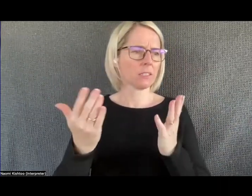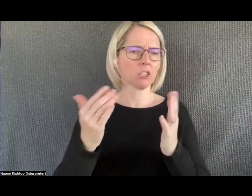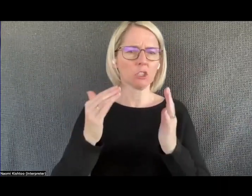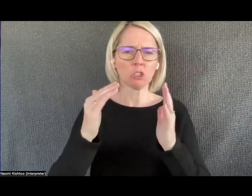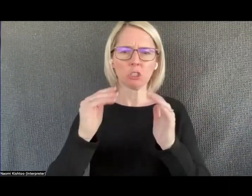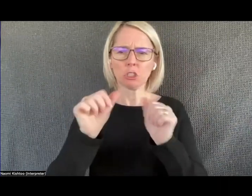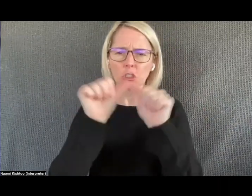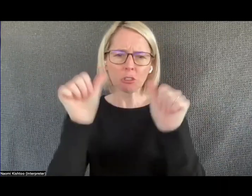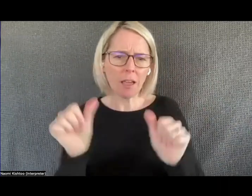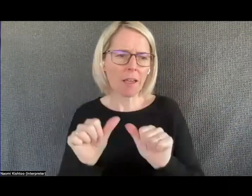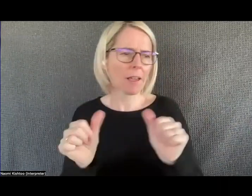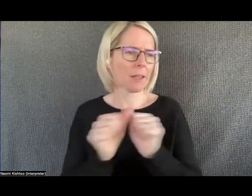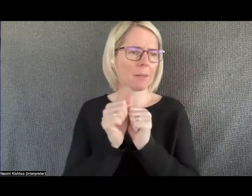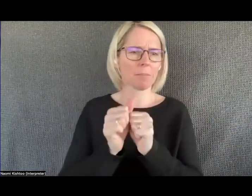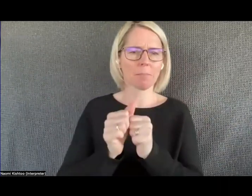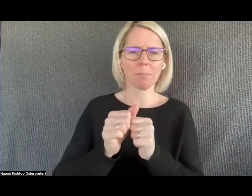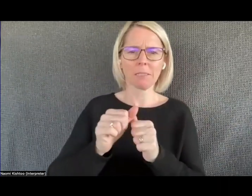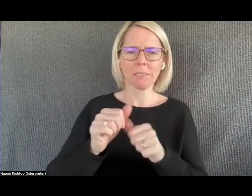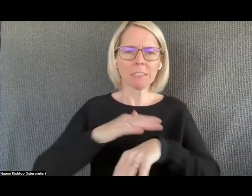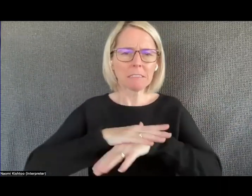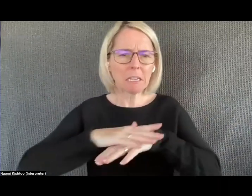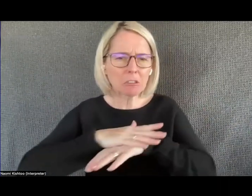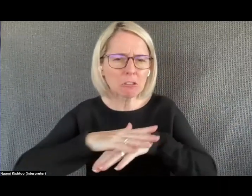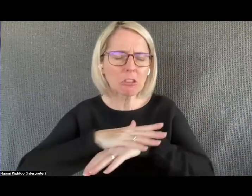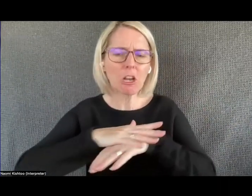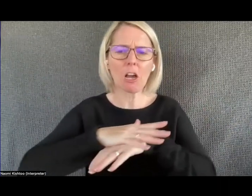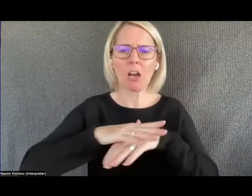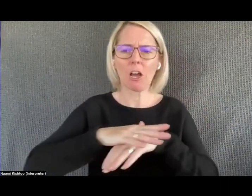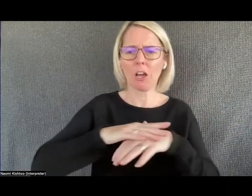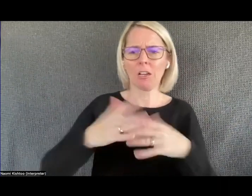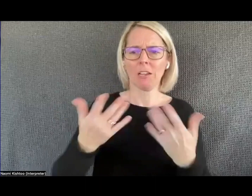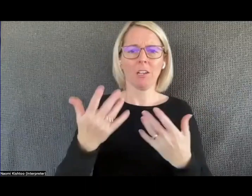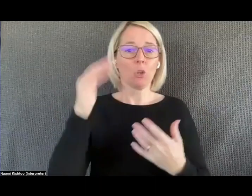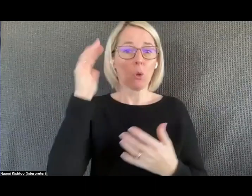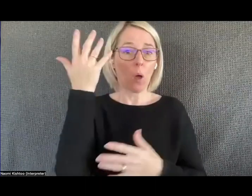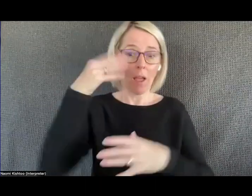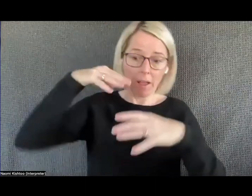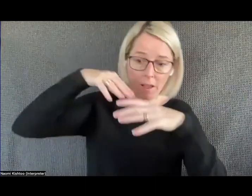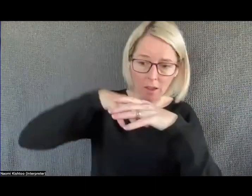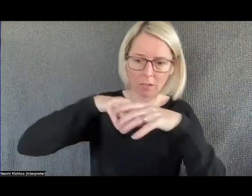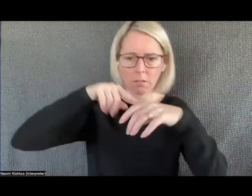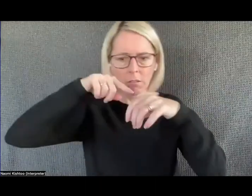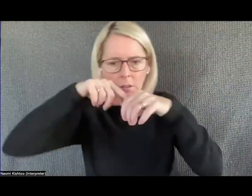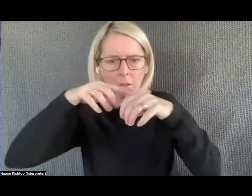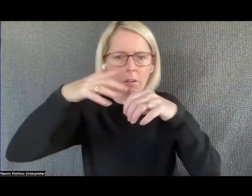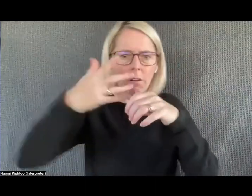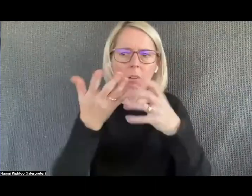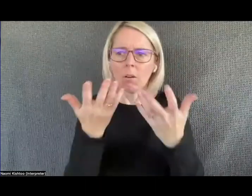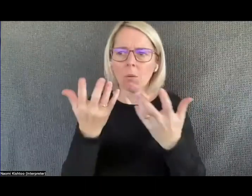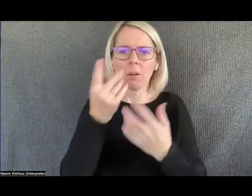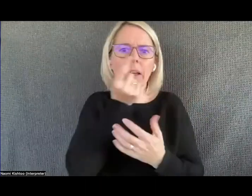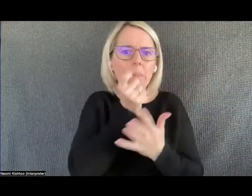how they feel and what body parts you can fit into them or onto them or around them, plus that they